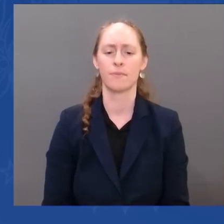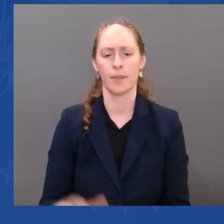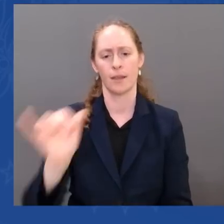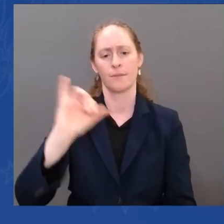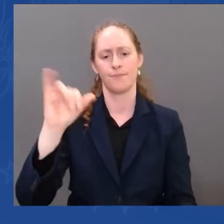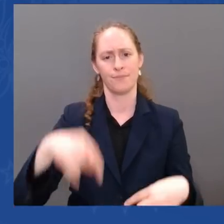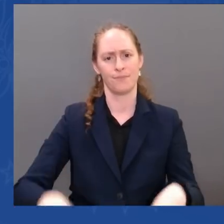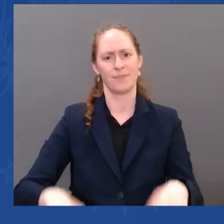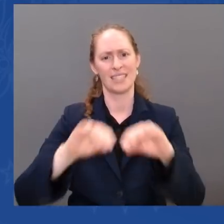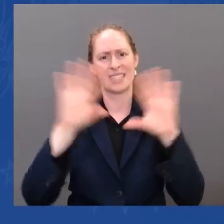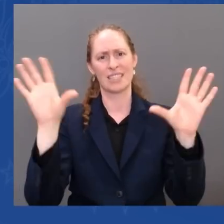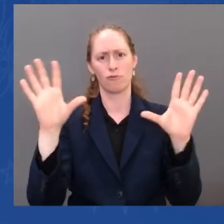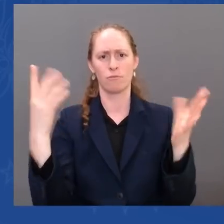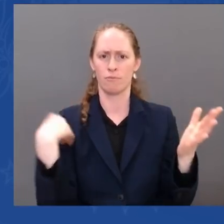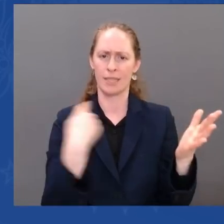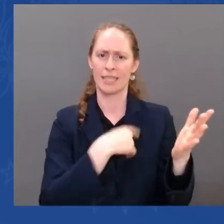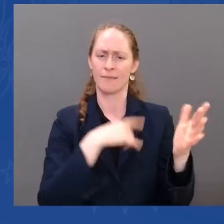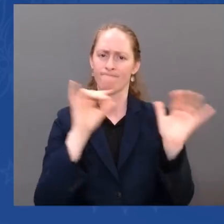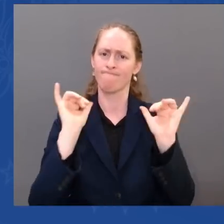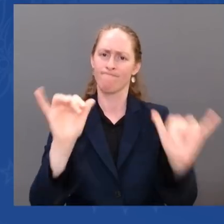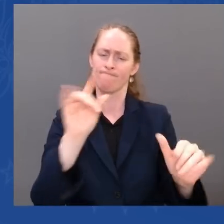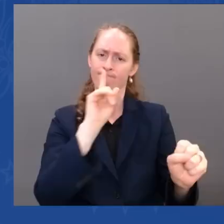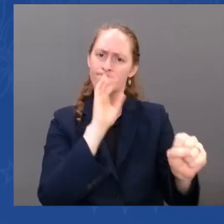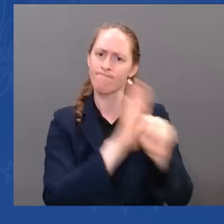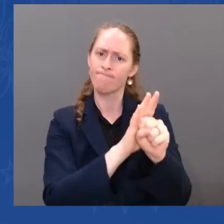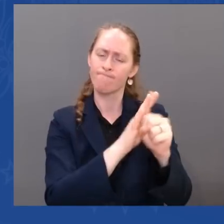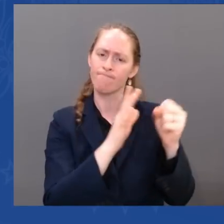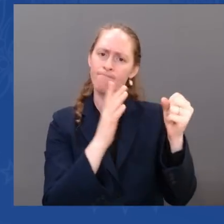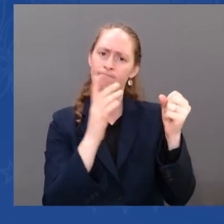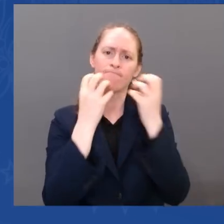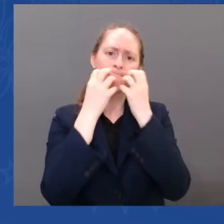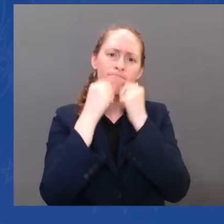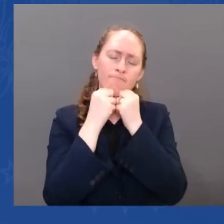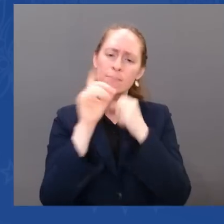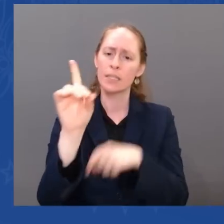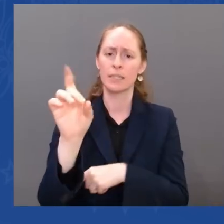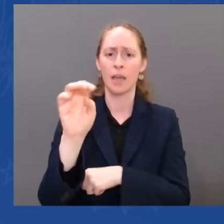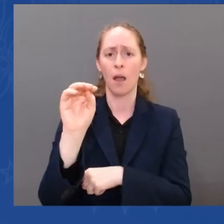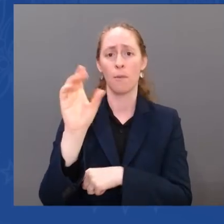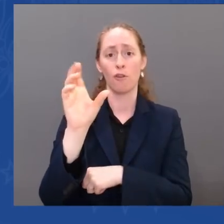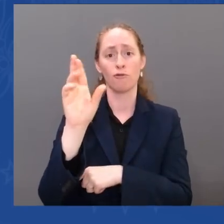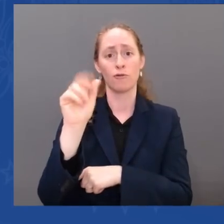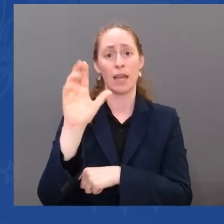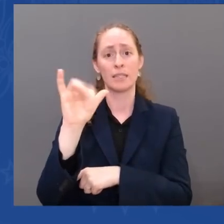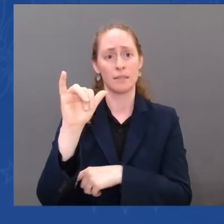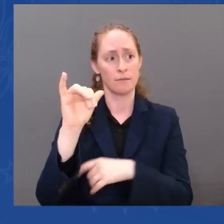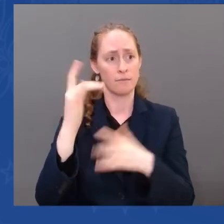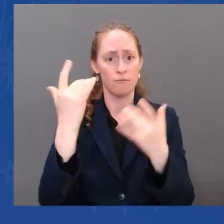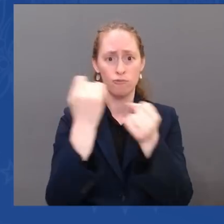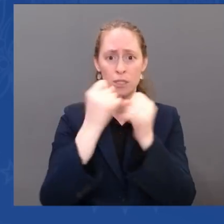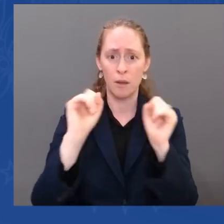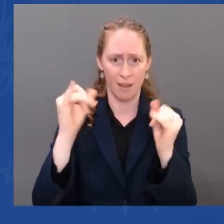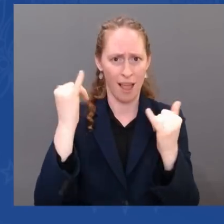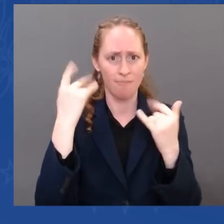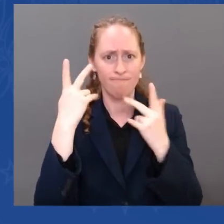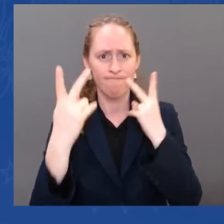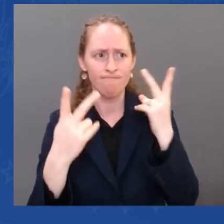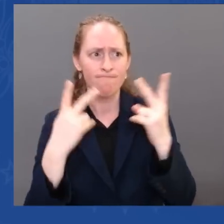in a time of the rise of autocrats around the world and the struggle to maintain integrity,